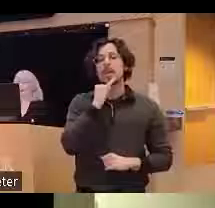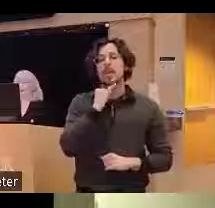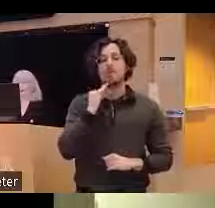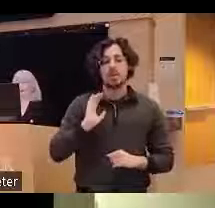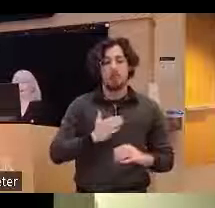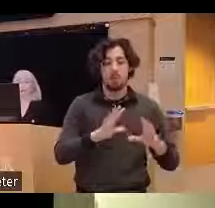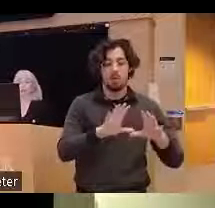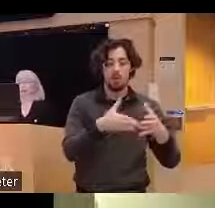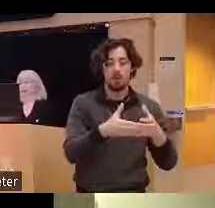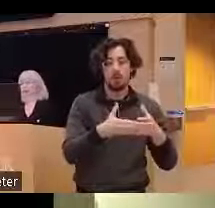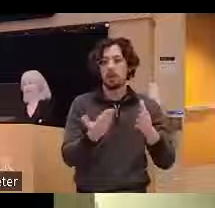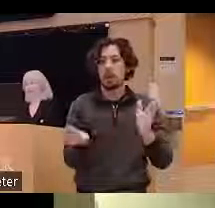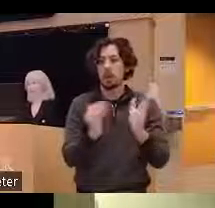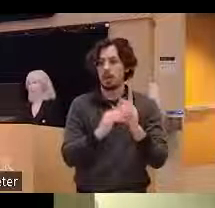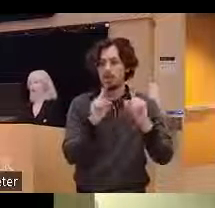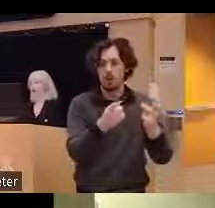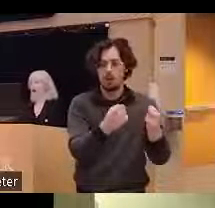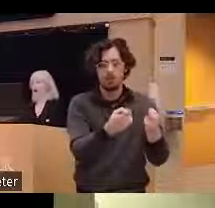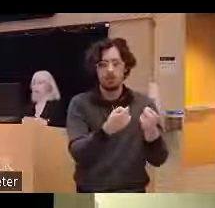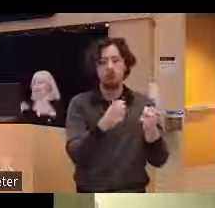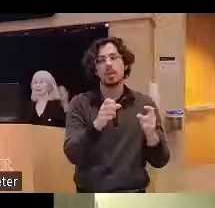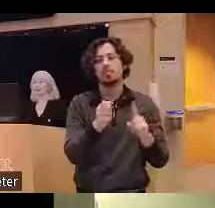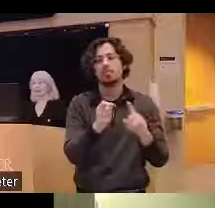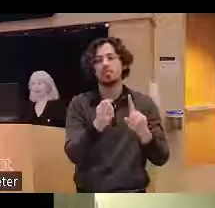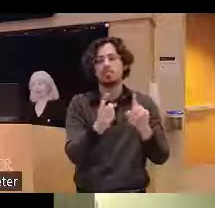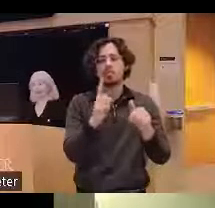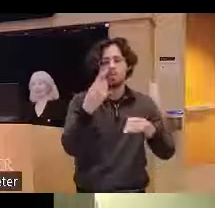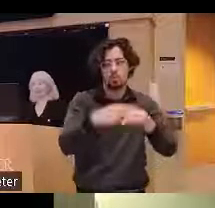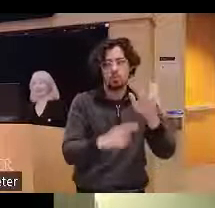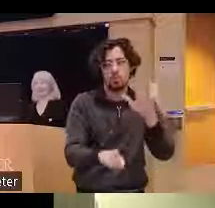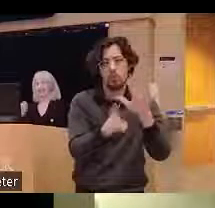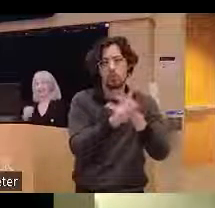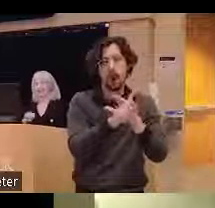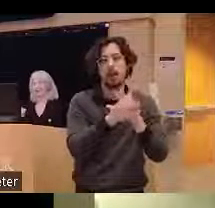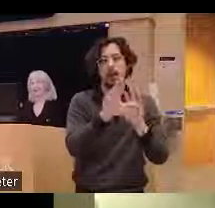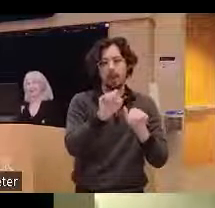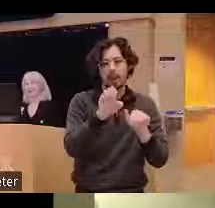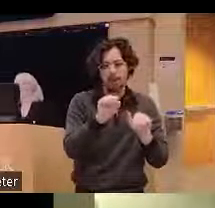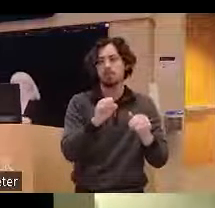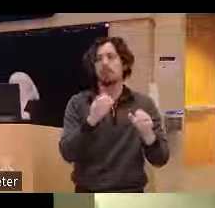and recruited sporadic cases from the hospital and their willing parents did exom sequencing of